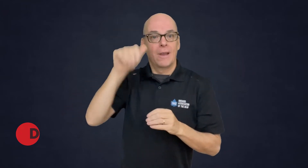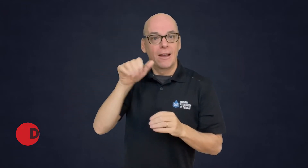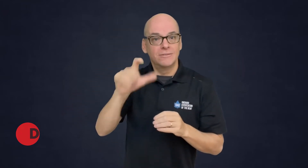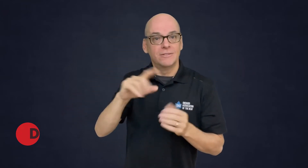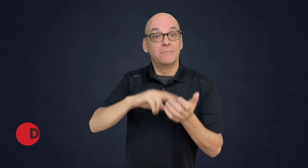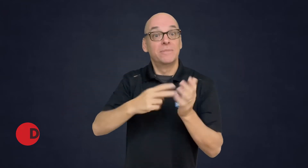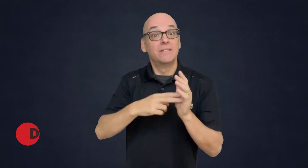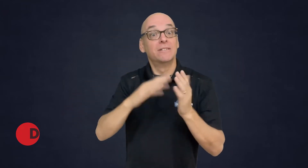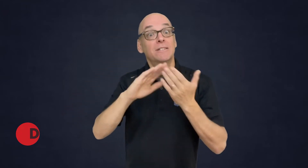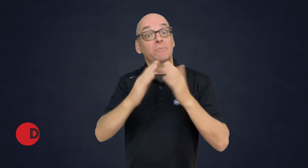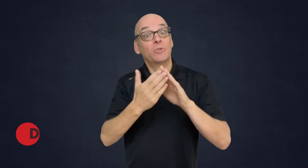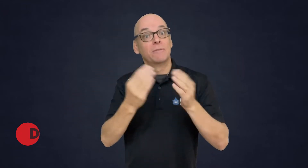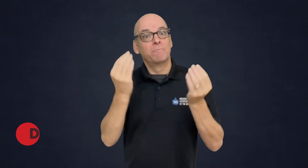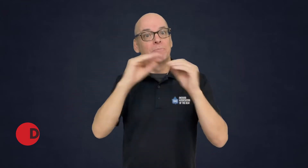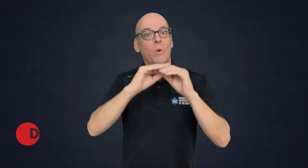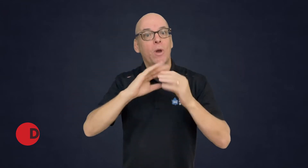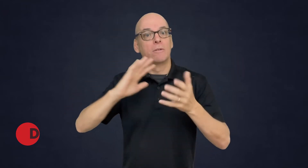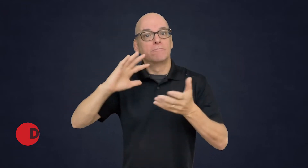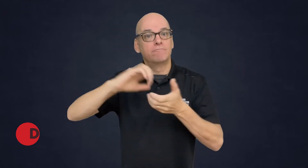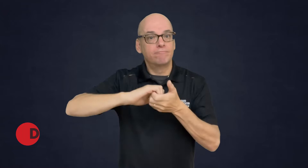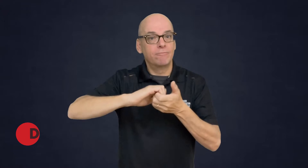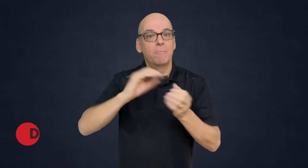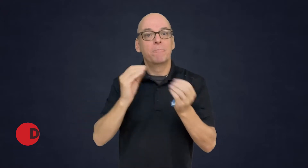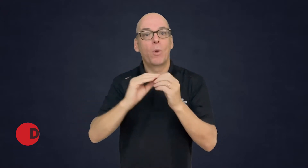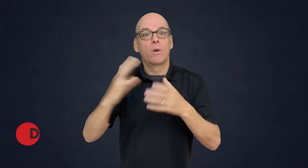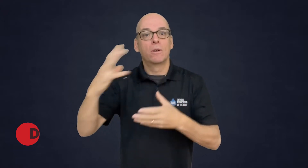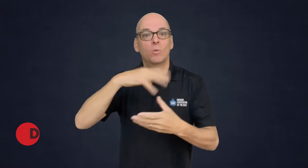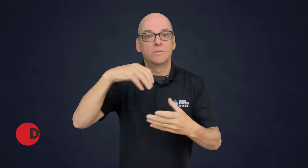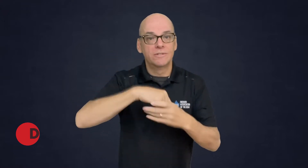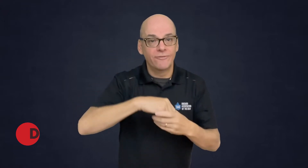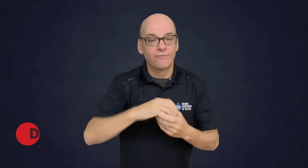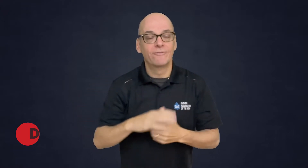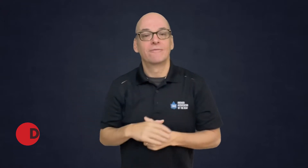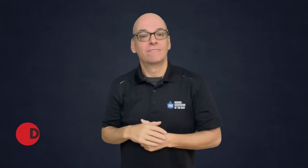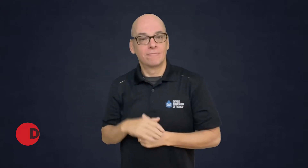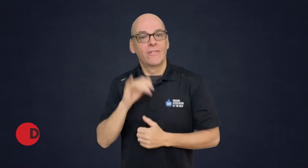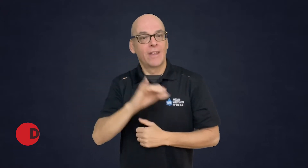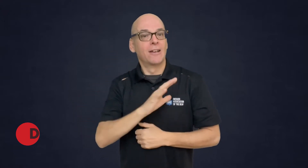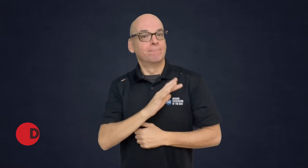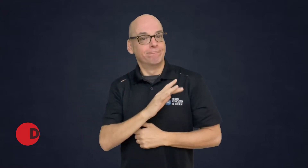More hearing people would know ASL meaning greater community unity, more inclusiveness.